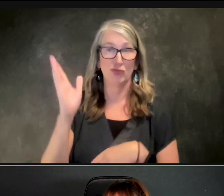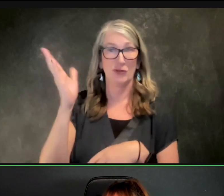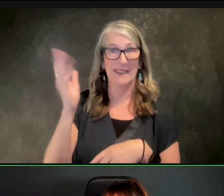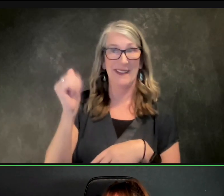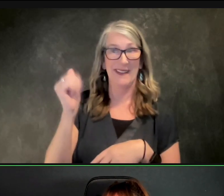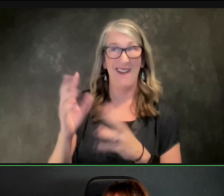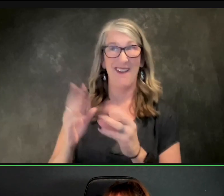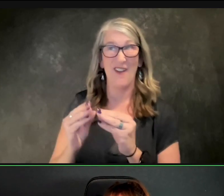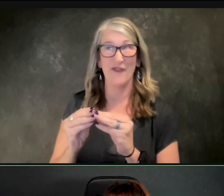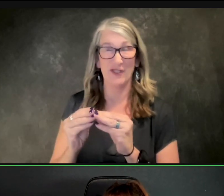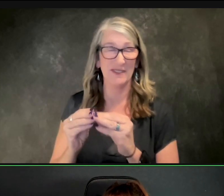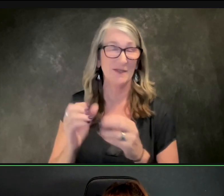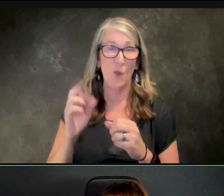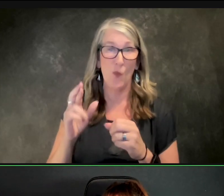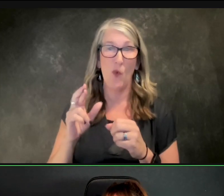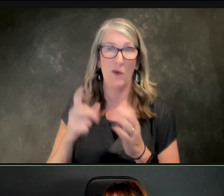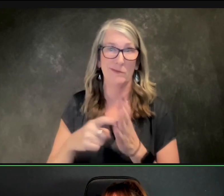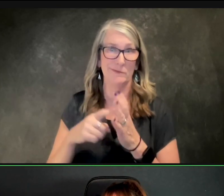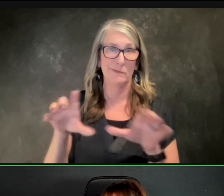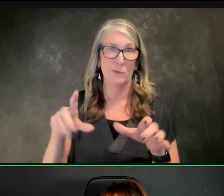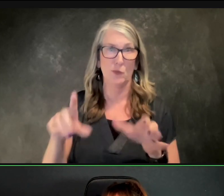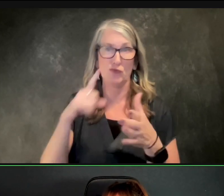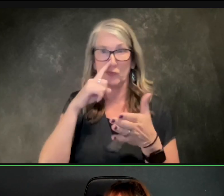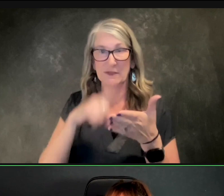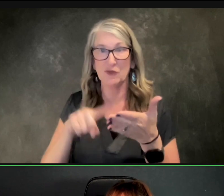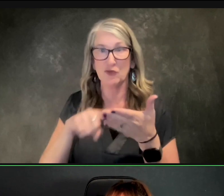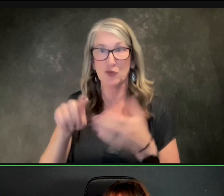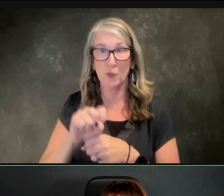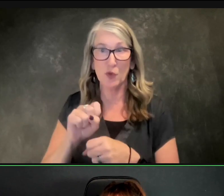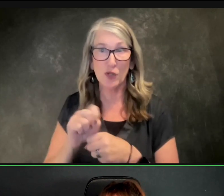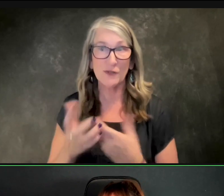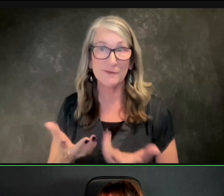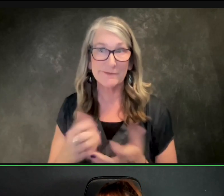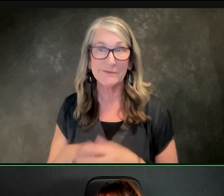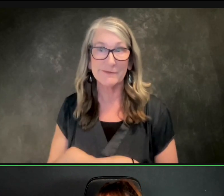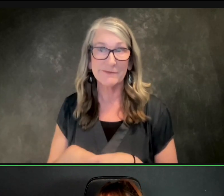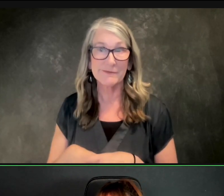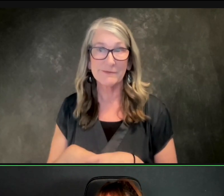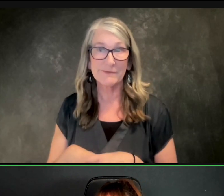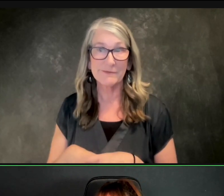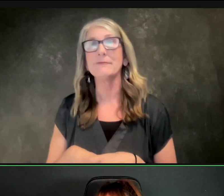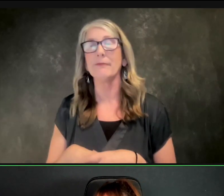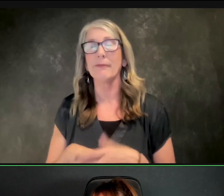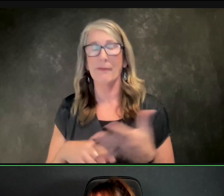Is it a part of their degree requirement? Are they presenting at a conference?